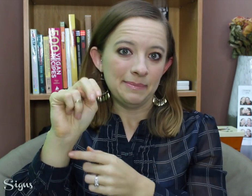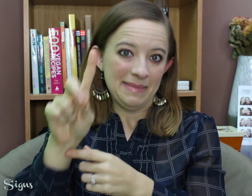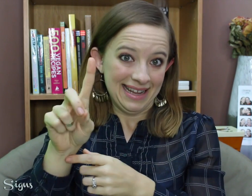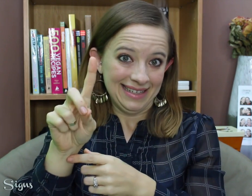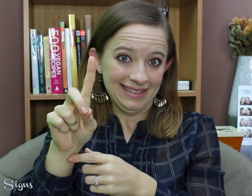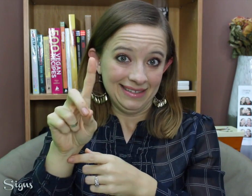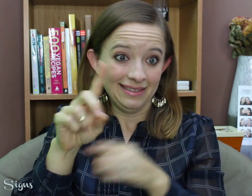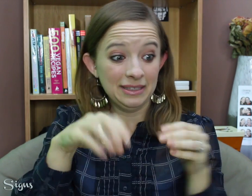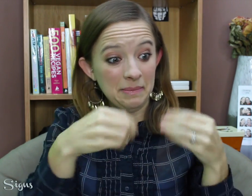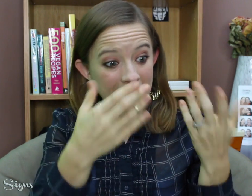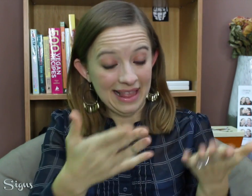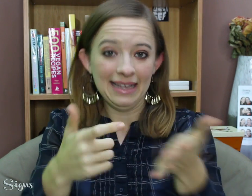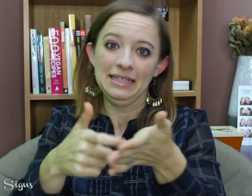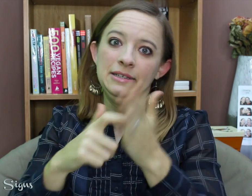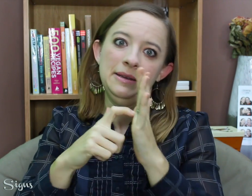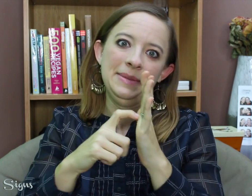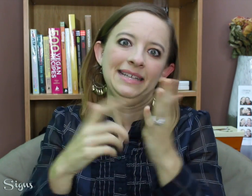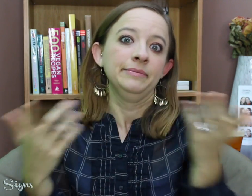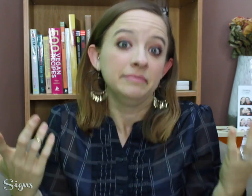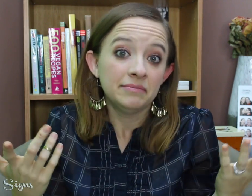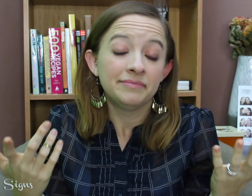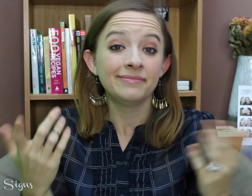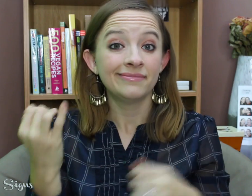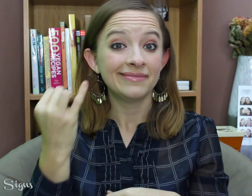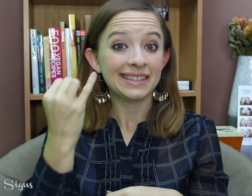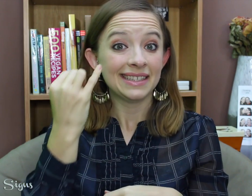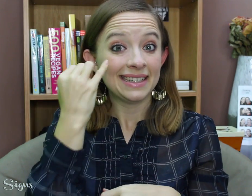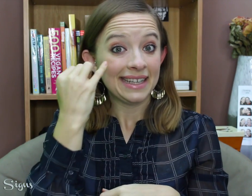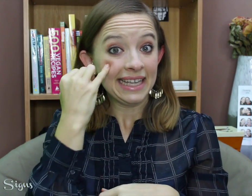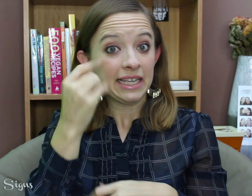and demand. So supply and demand.